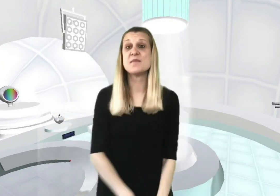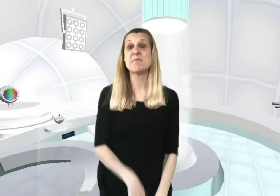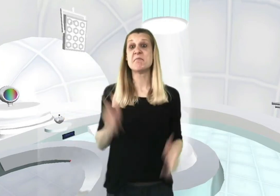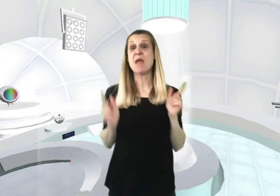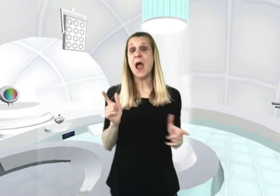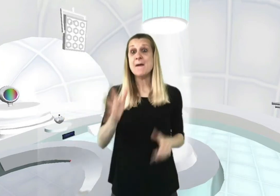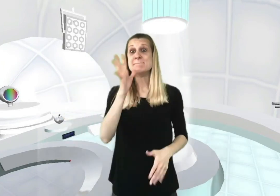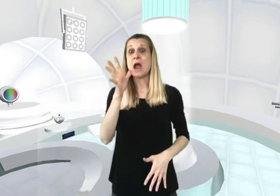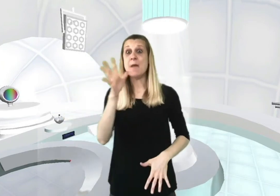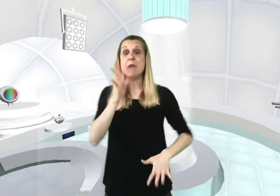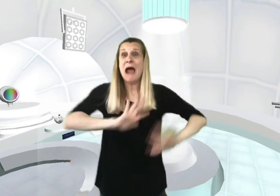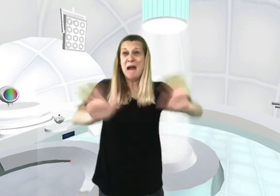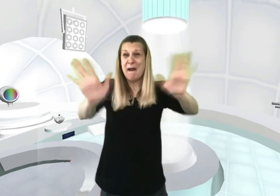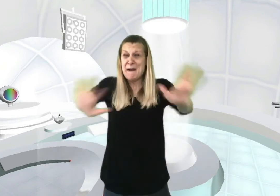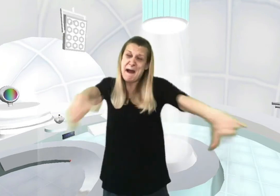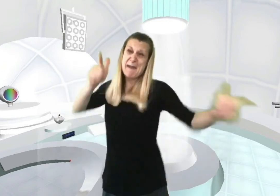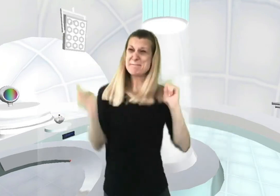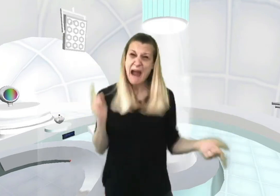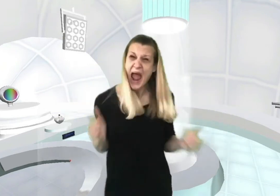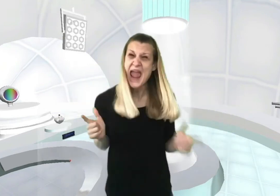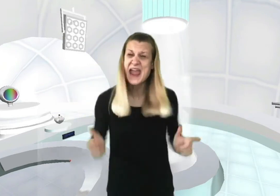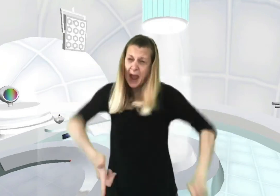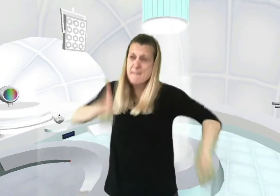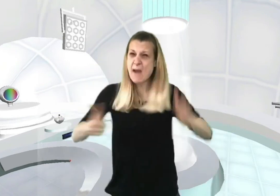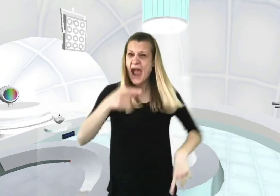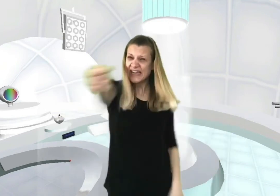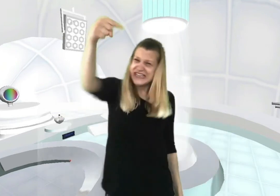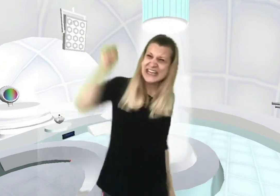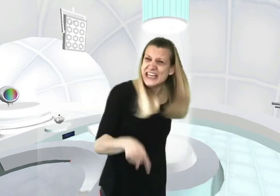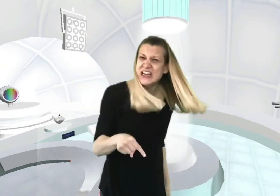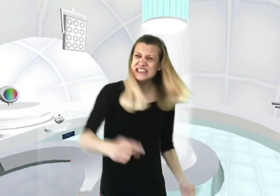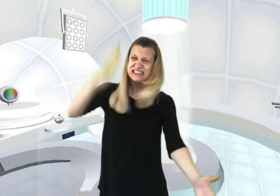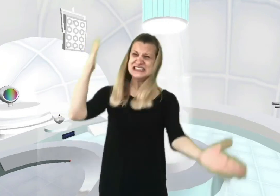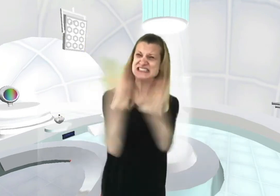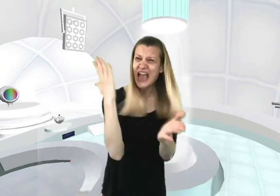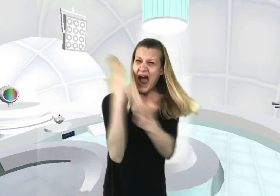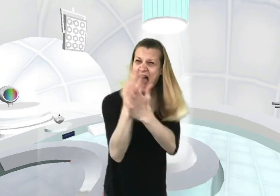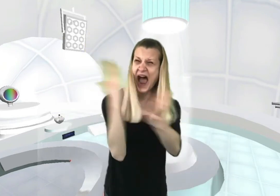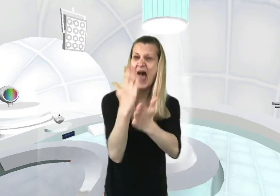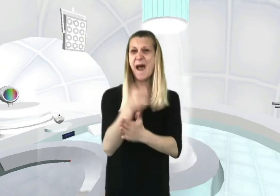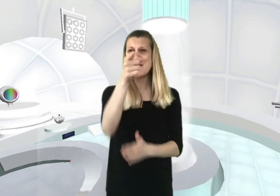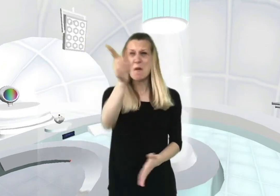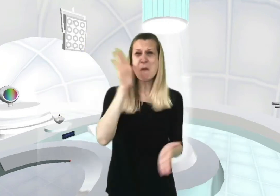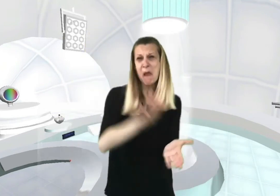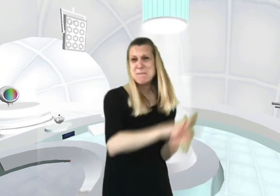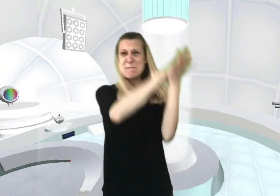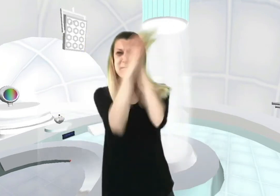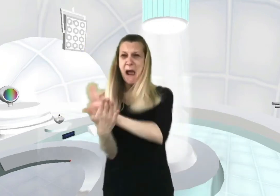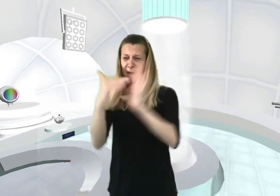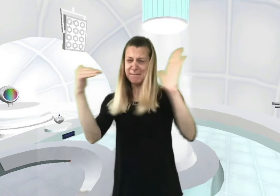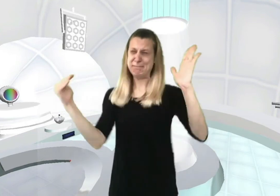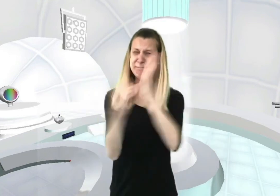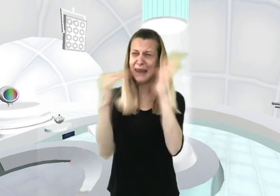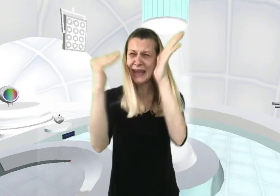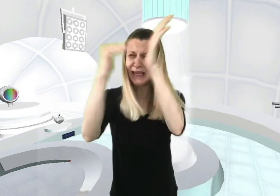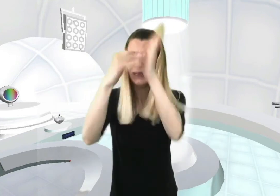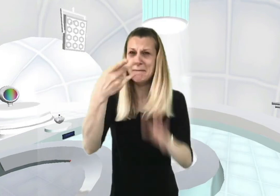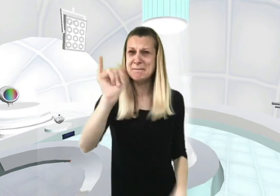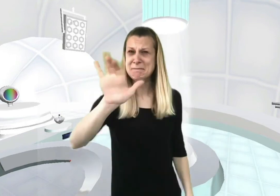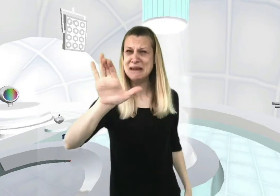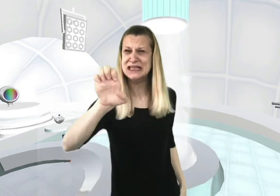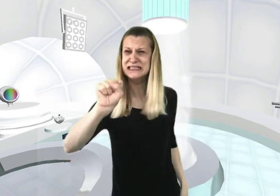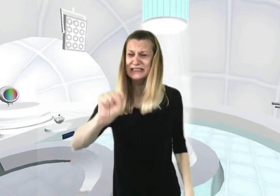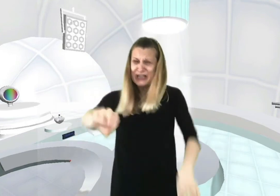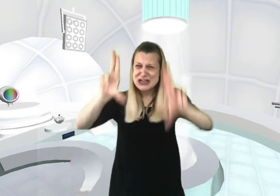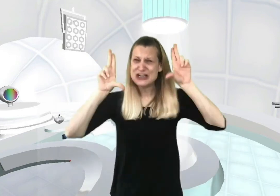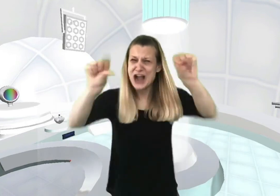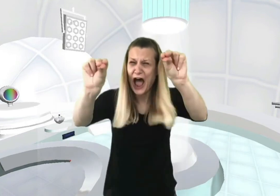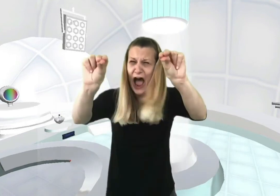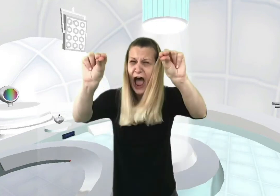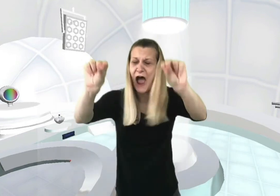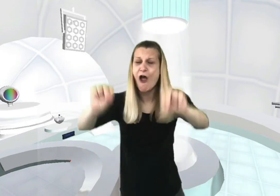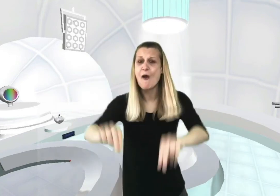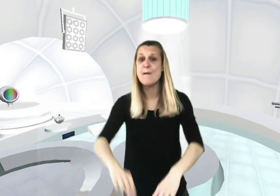"Mike!" screamed Mrs. Teavee. "Stop! Come back! You’ll be turned into a million tiny pieces!"